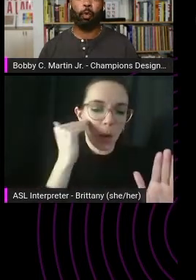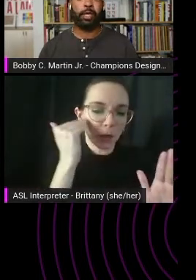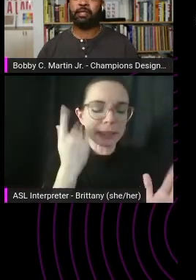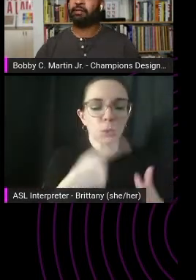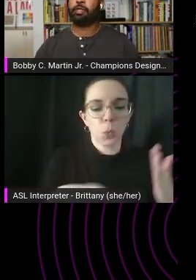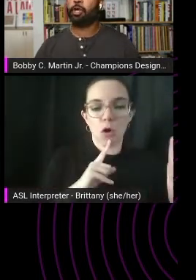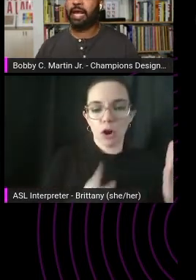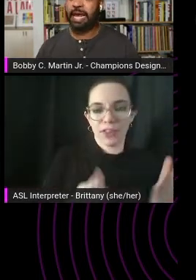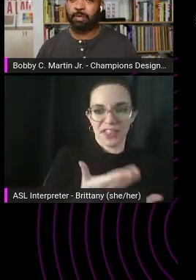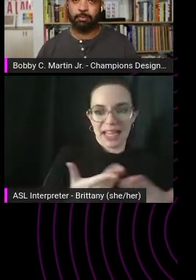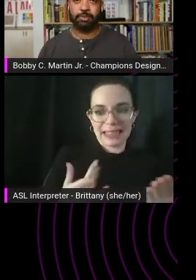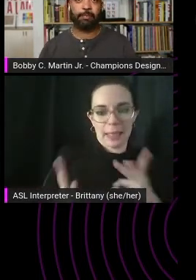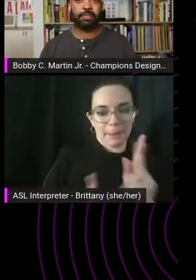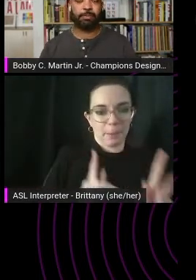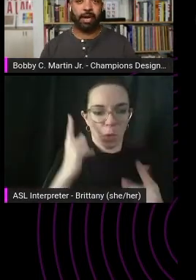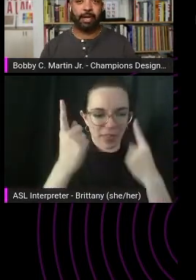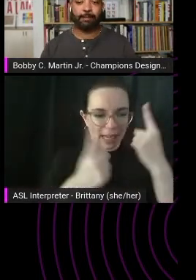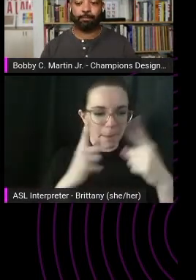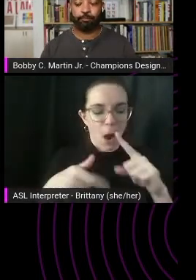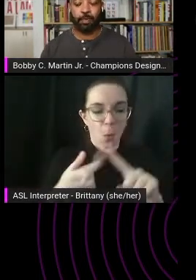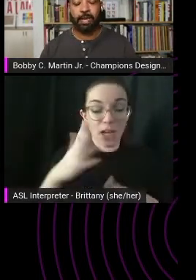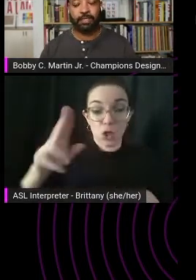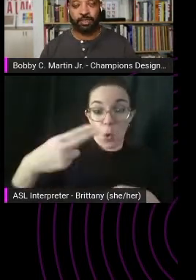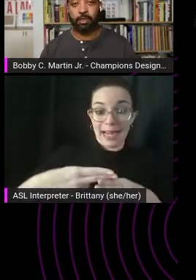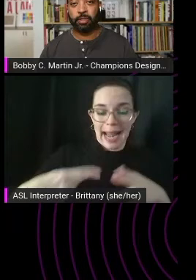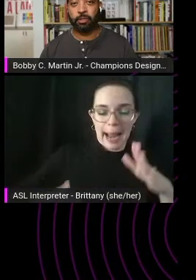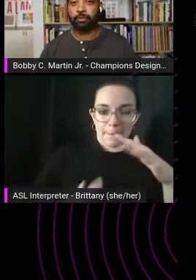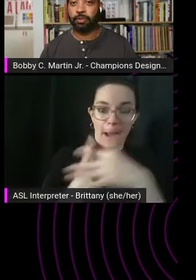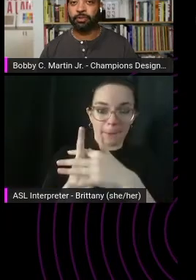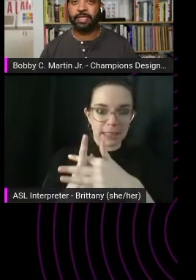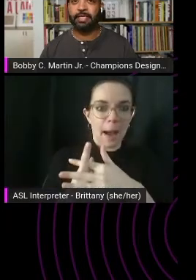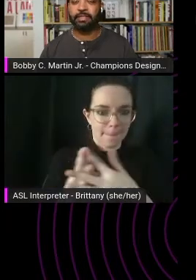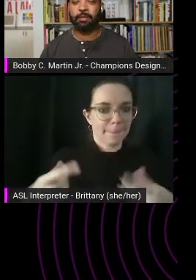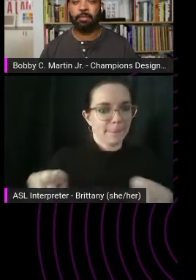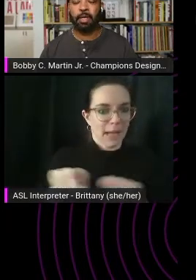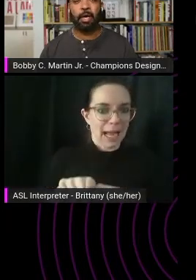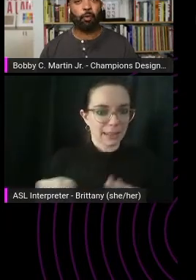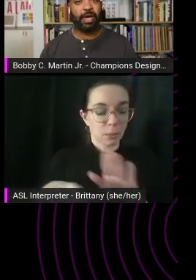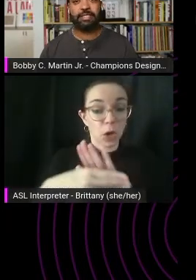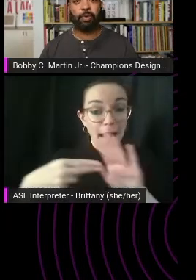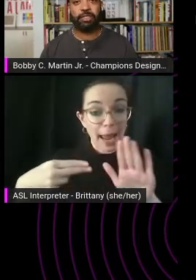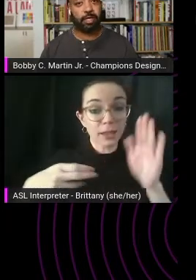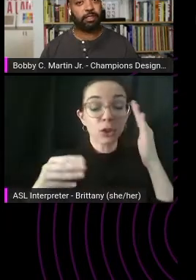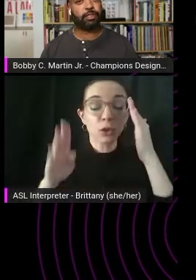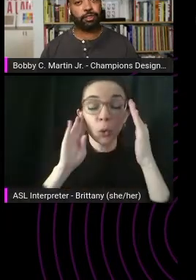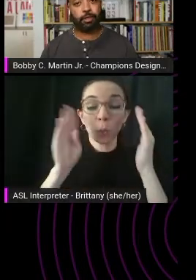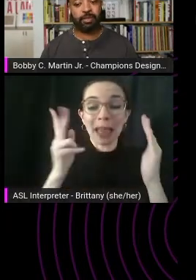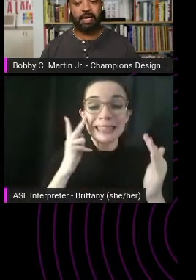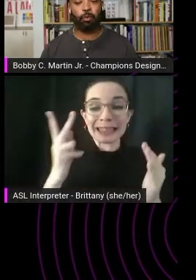when your name comes up as a brand? And so, you'll see some ways that we started to determine that